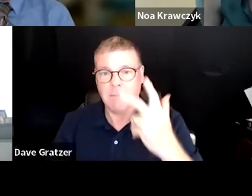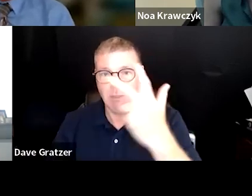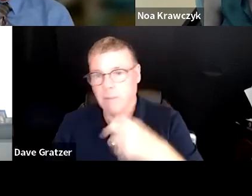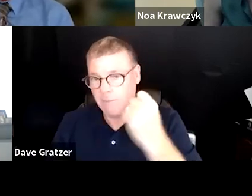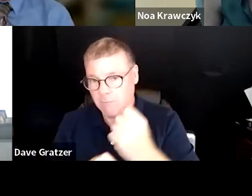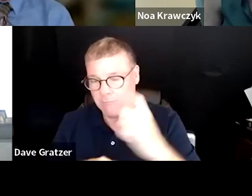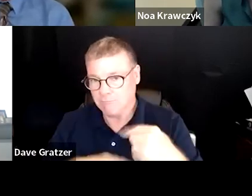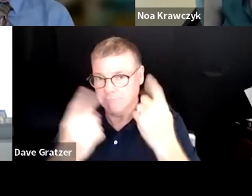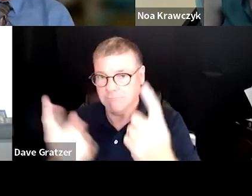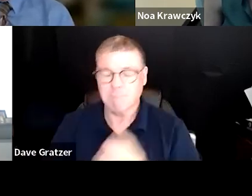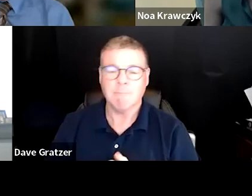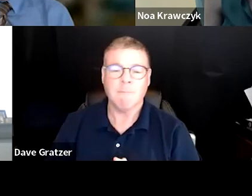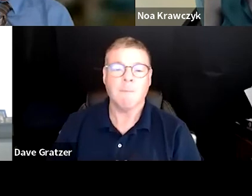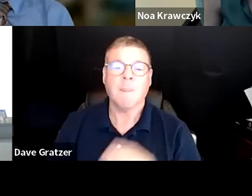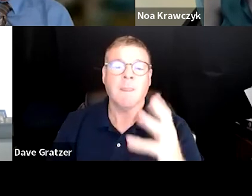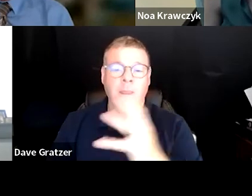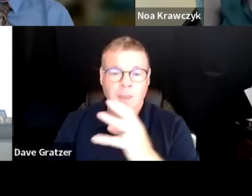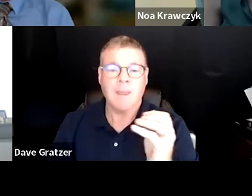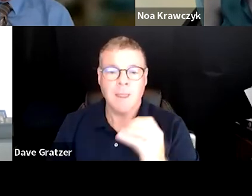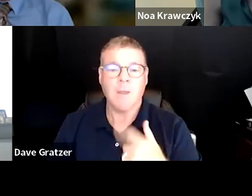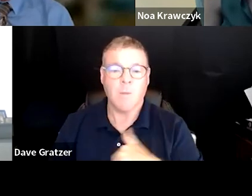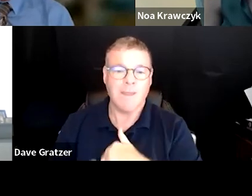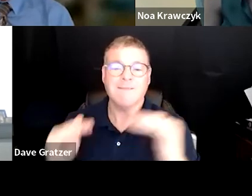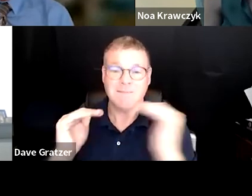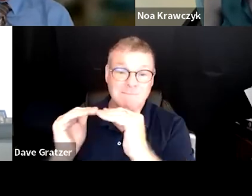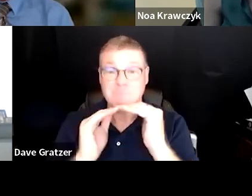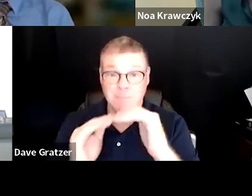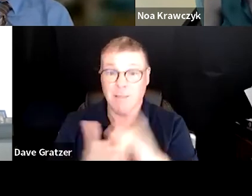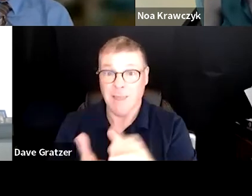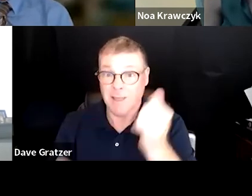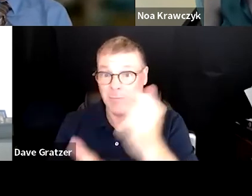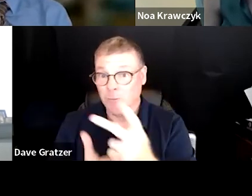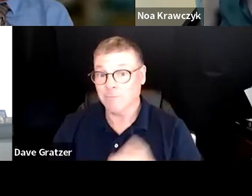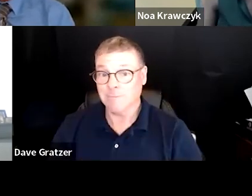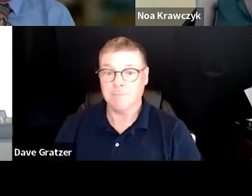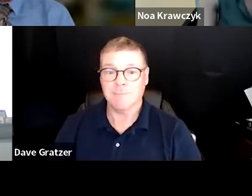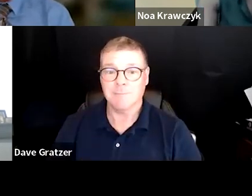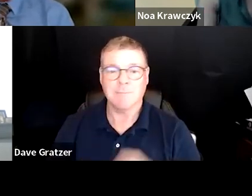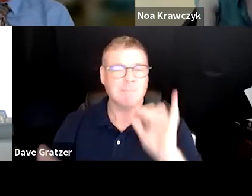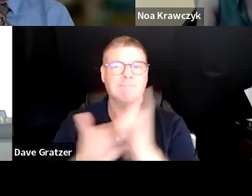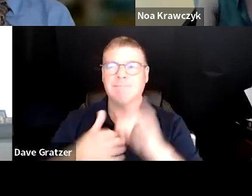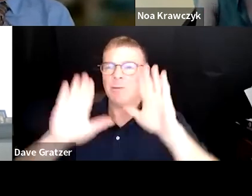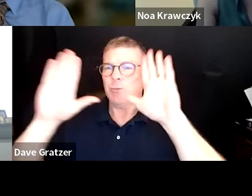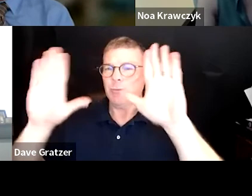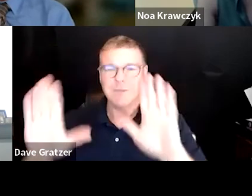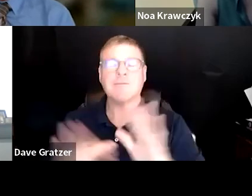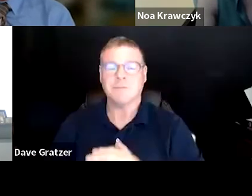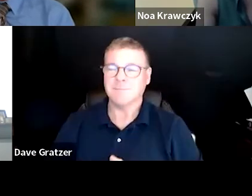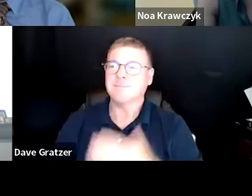And we have peers that have been cleared. That's wonderful. Thank you.